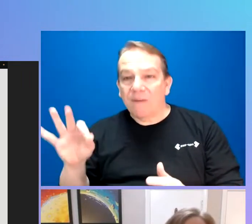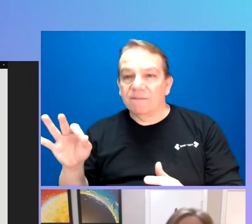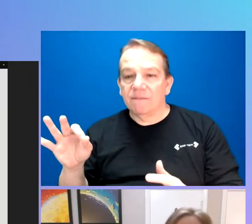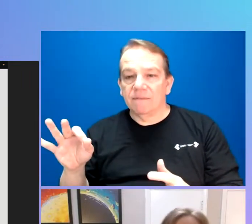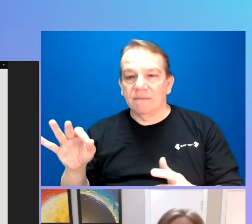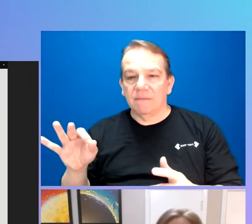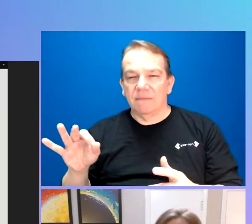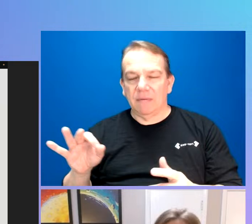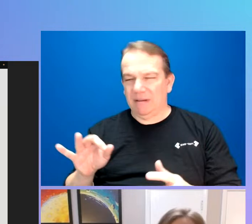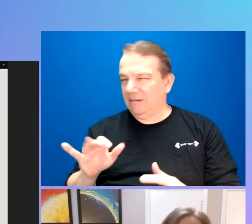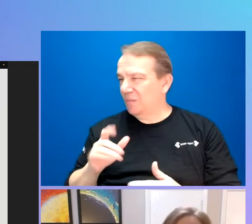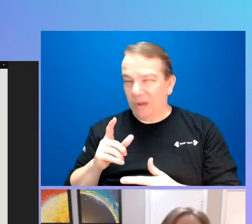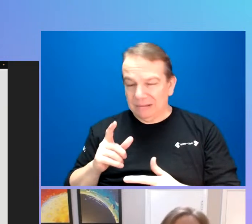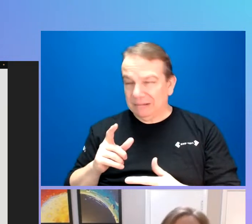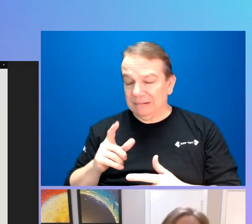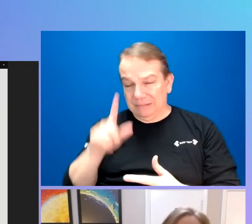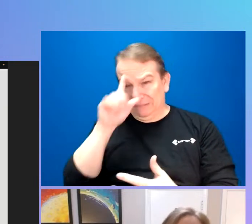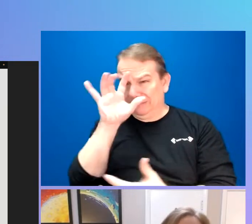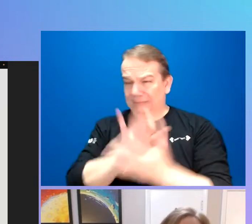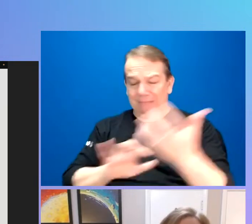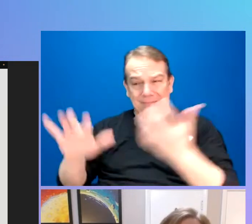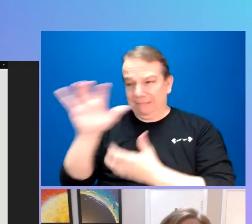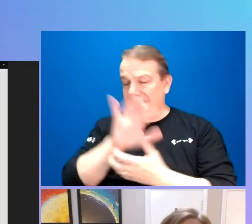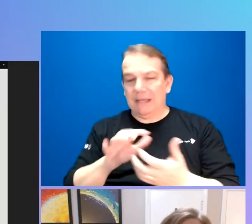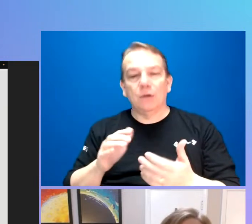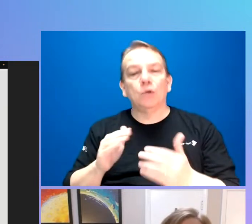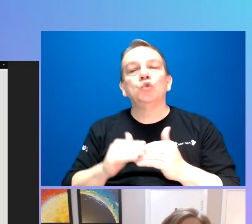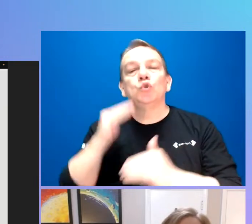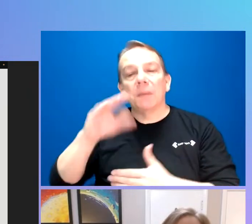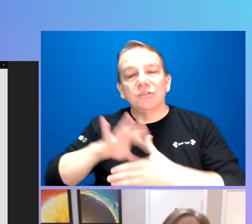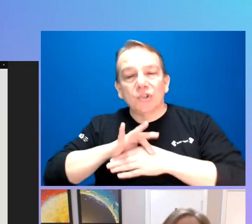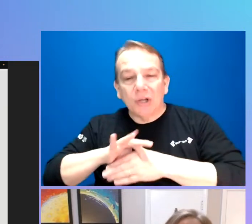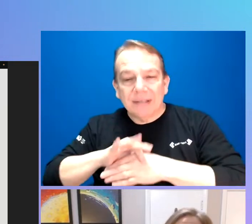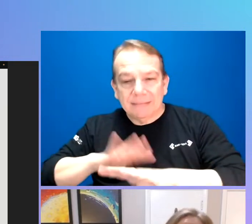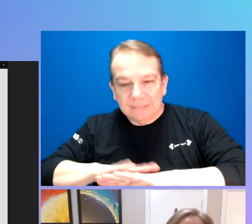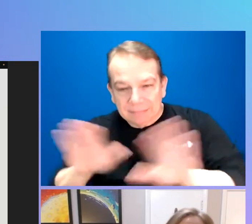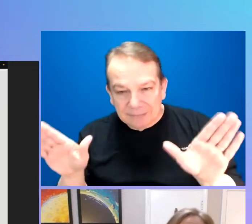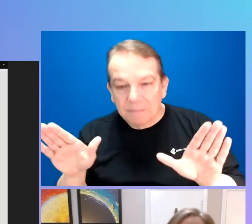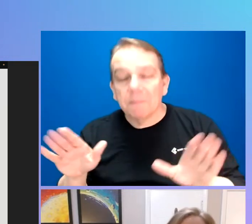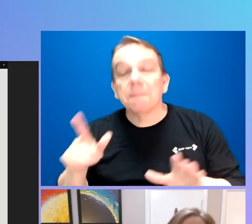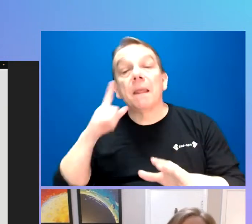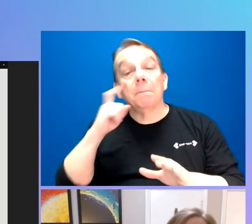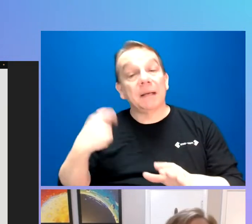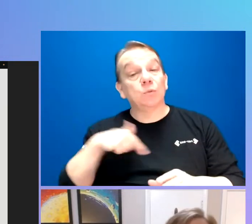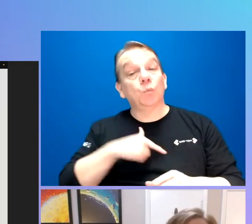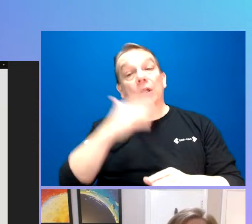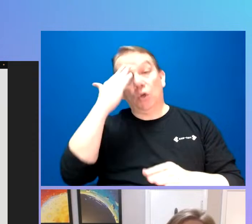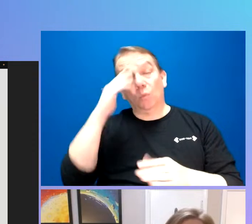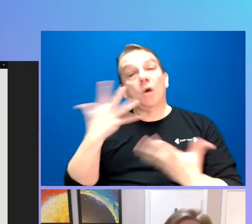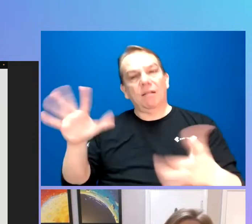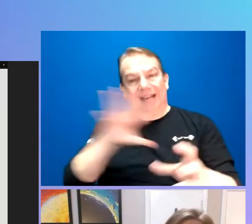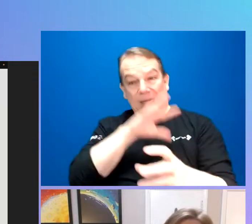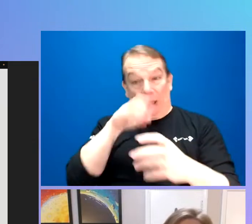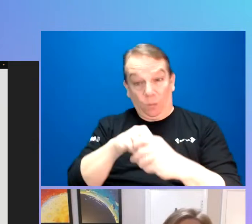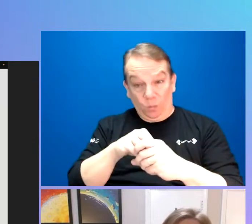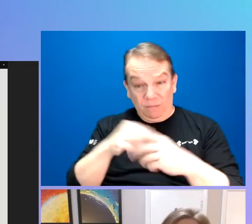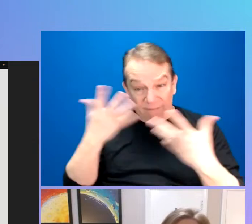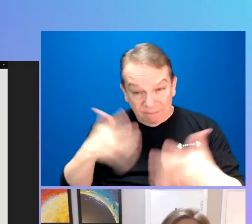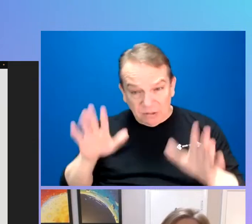confusing and just more content than we need. So because we know